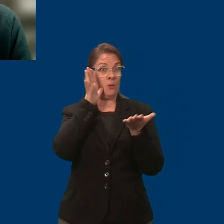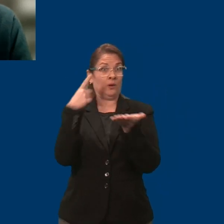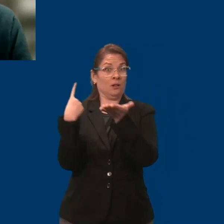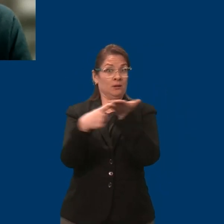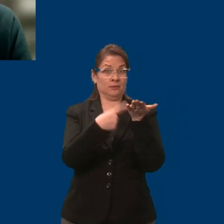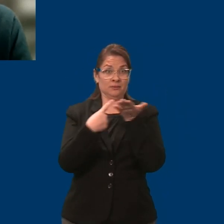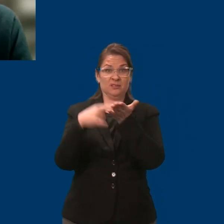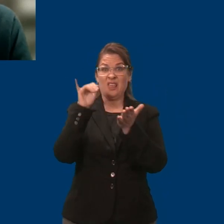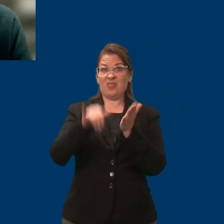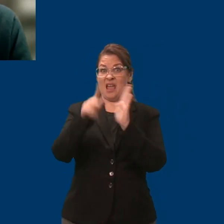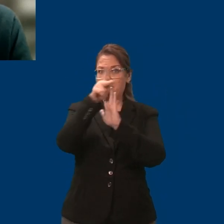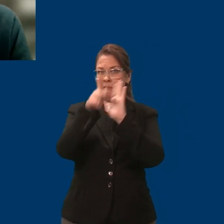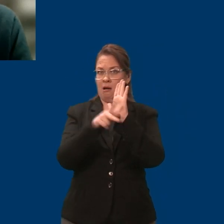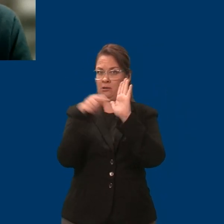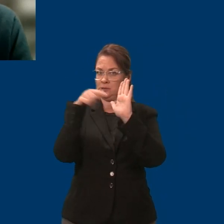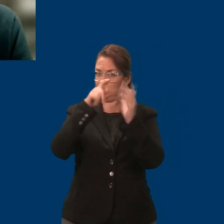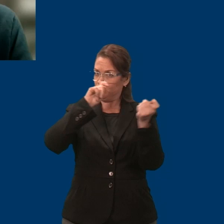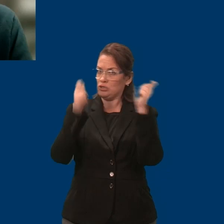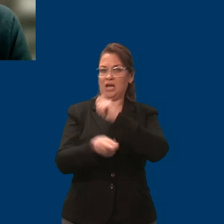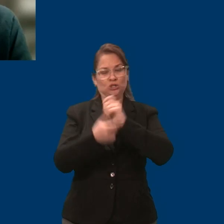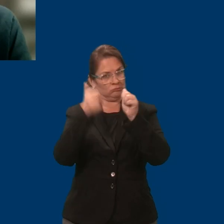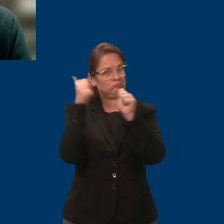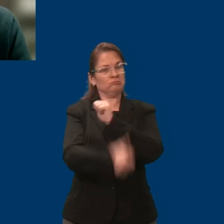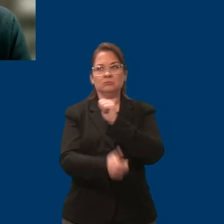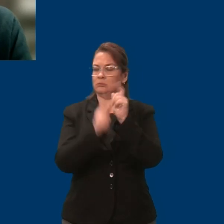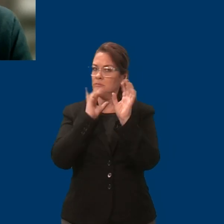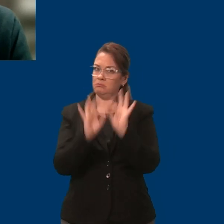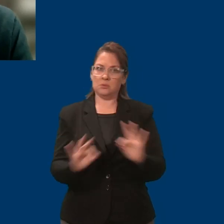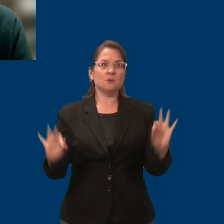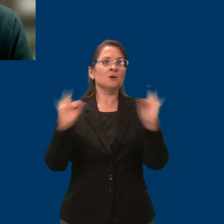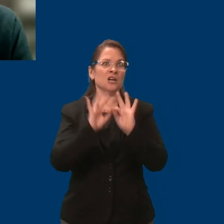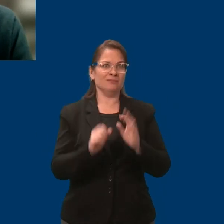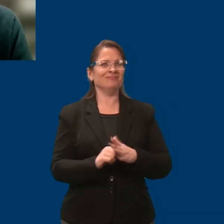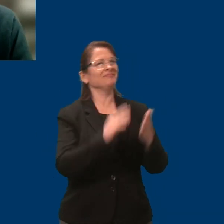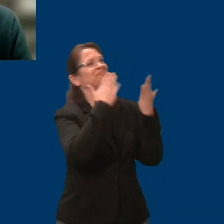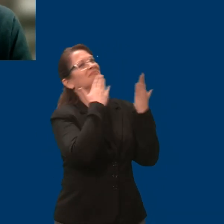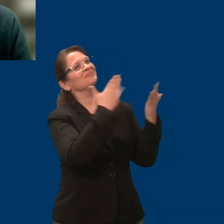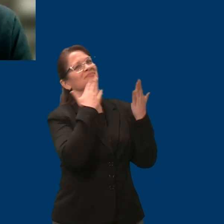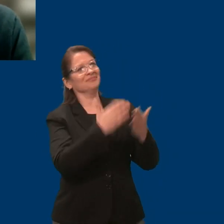(Liz) Pleasure to be here, Justin. Hello, everyone. I'm Representative Liz Reyer from Eagan.